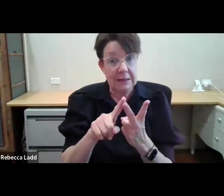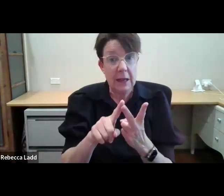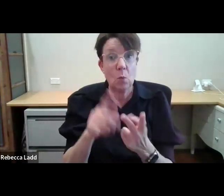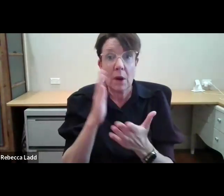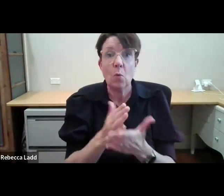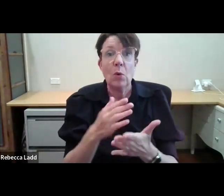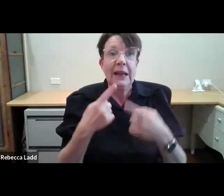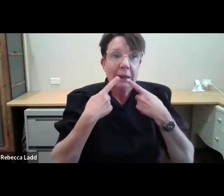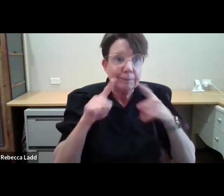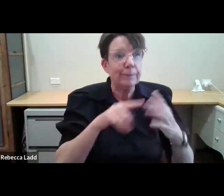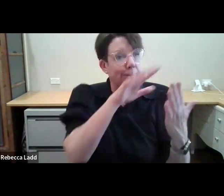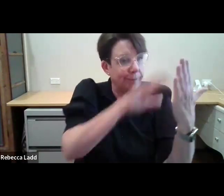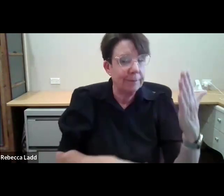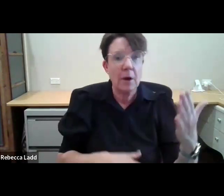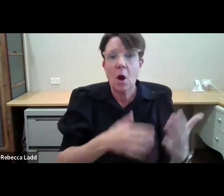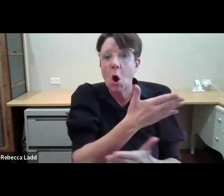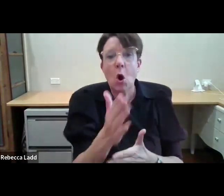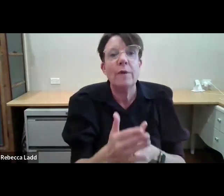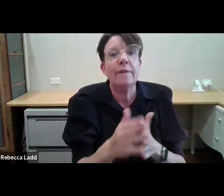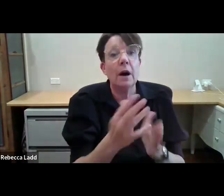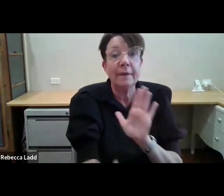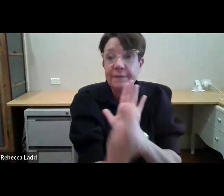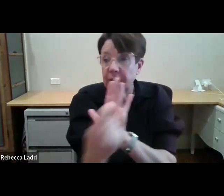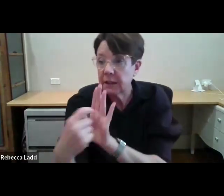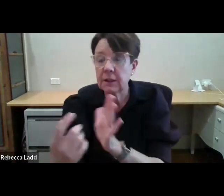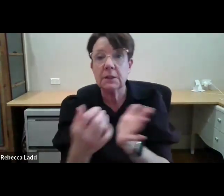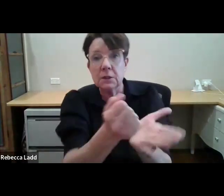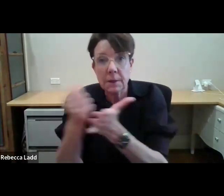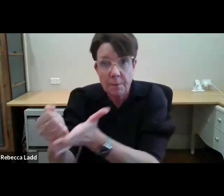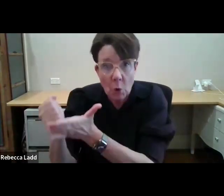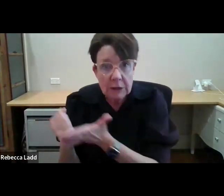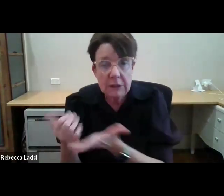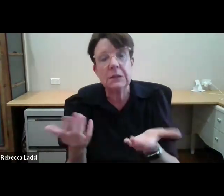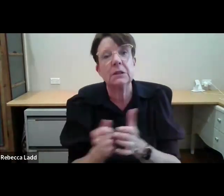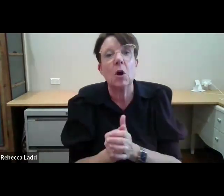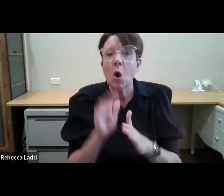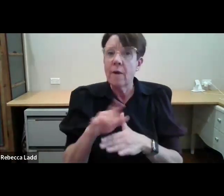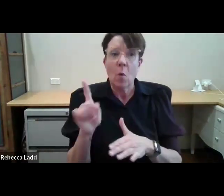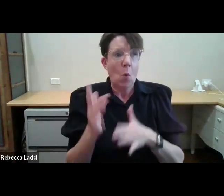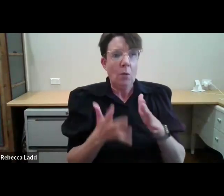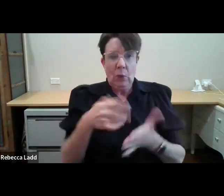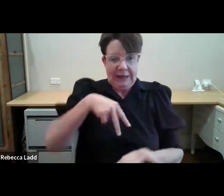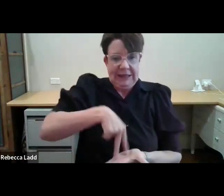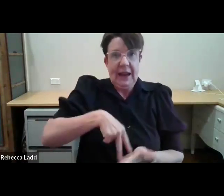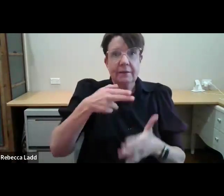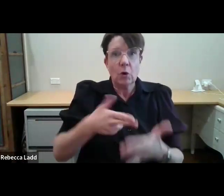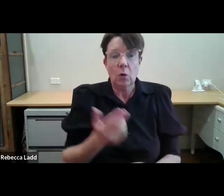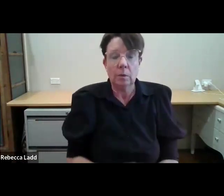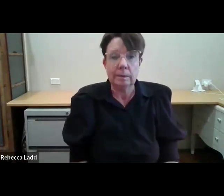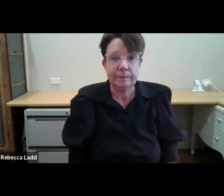So it not only helps us create an environment where we make a decision internally , inside the organisation, but actually clearly sends a message